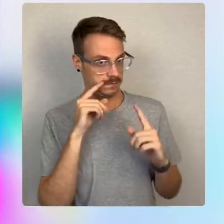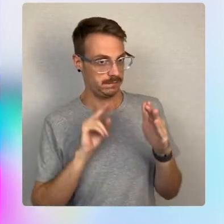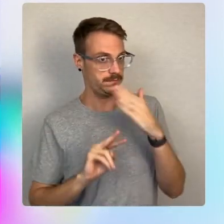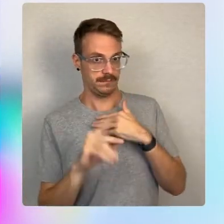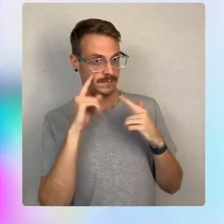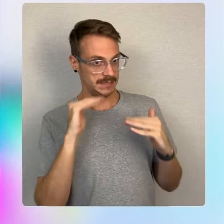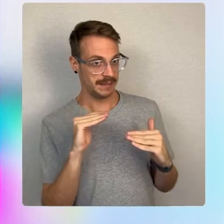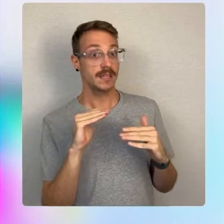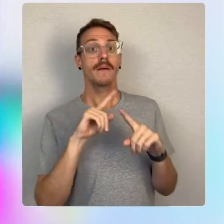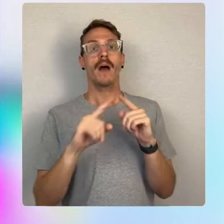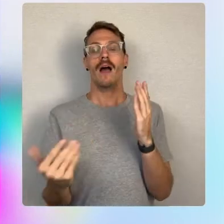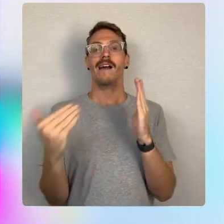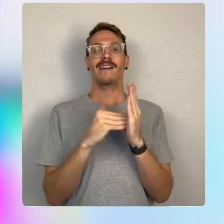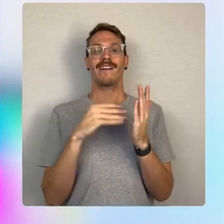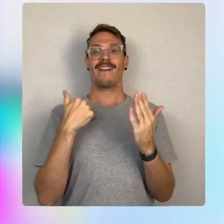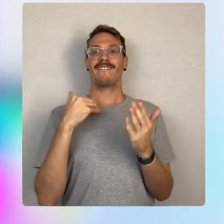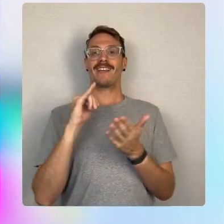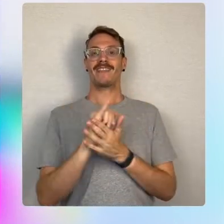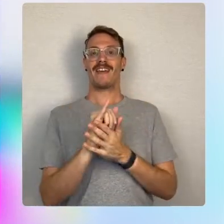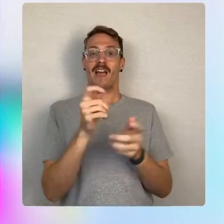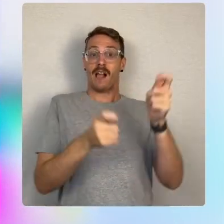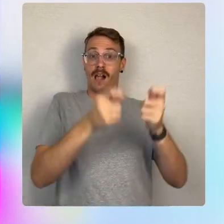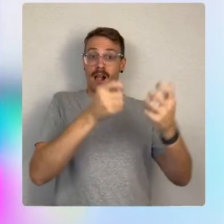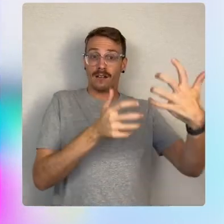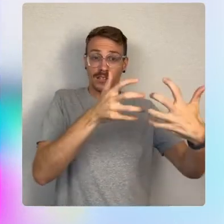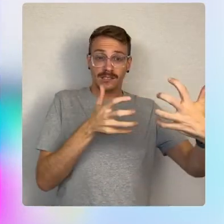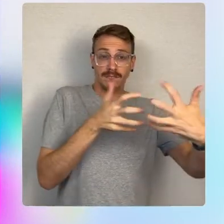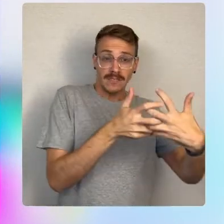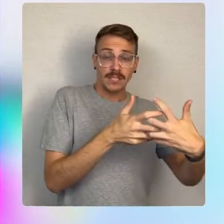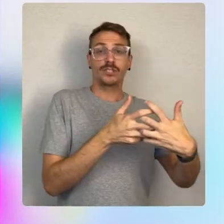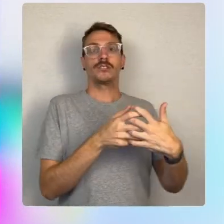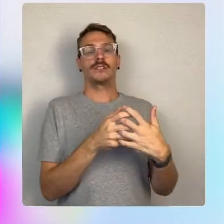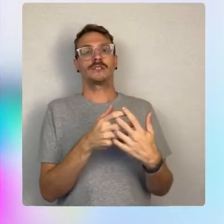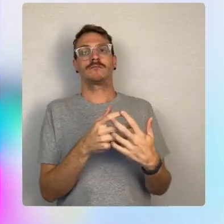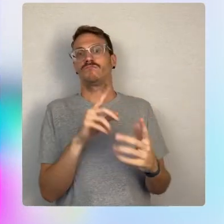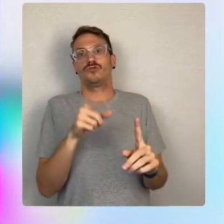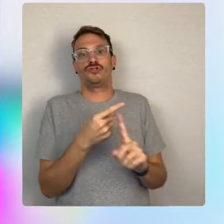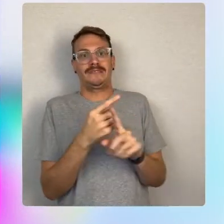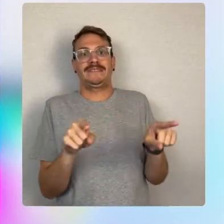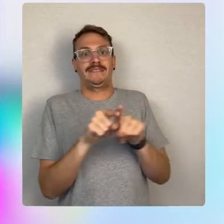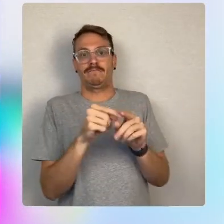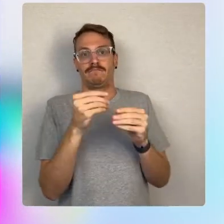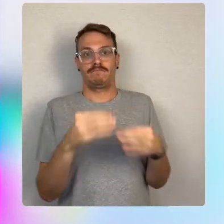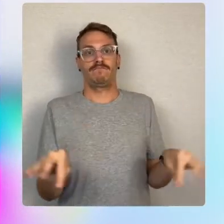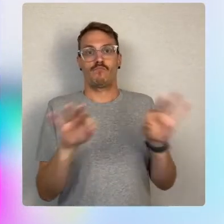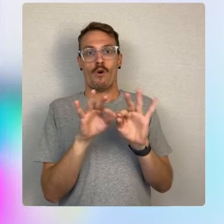But again, having the customization is just as important for expressiveness,